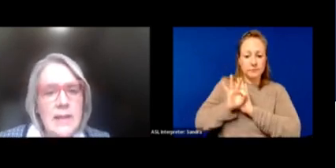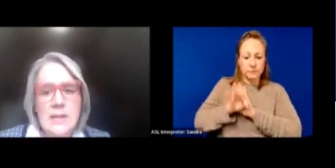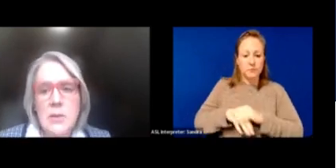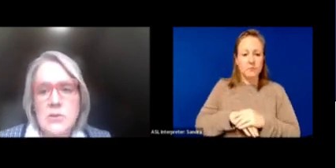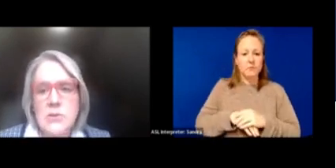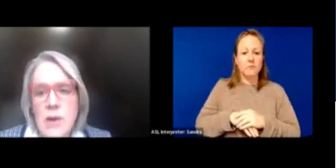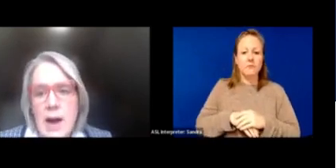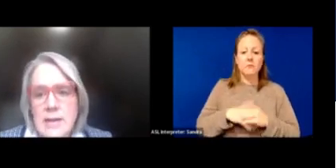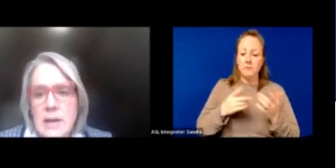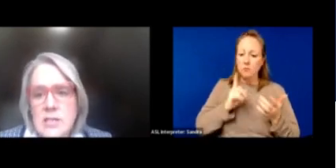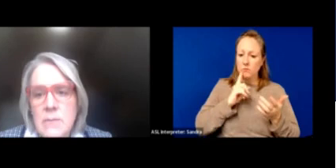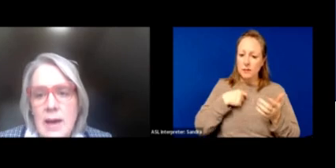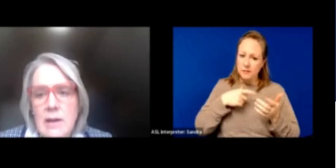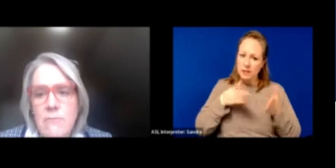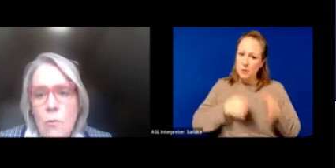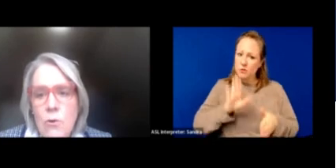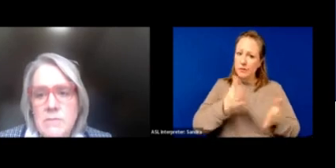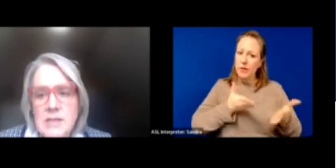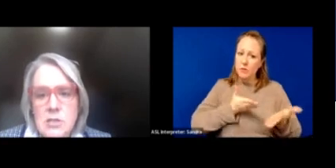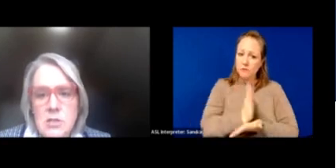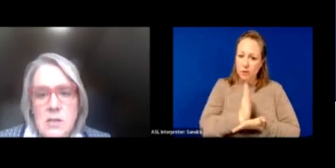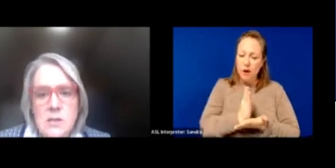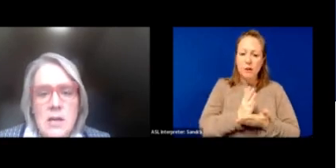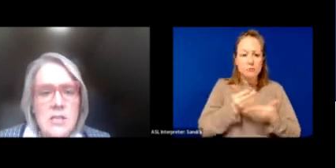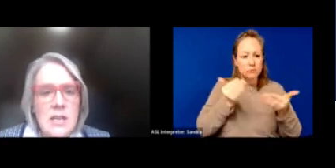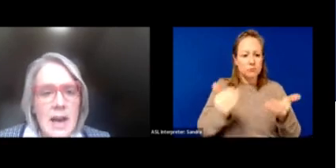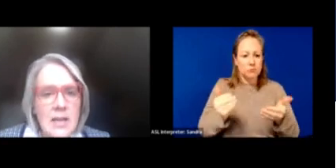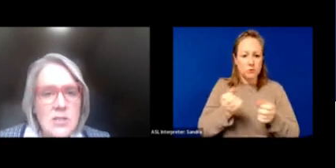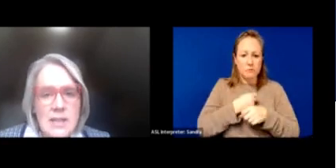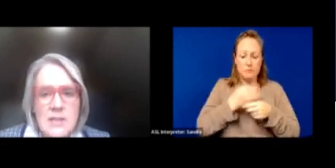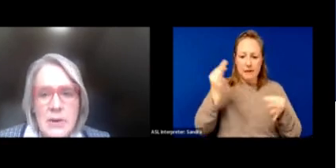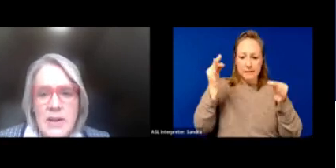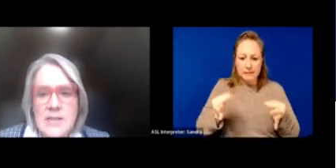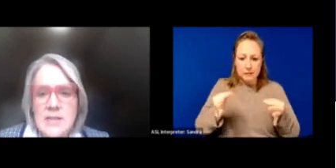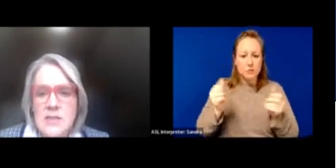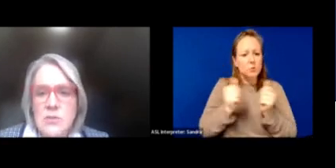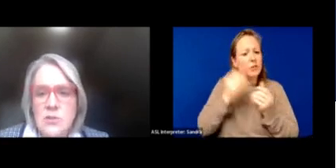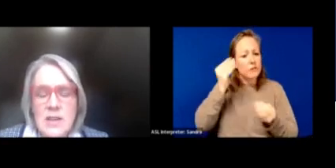that it's a person's right to make informed decisions, to engage in experiences which are